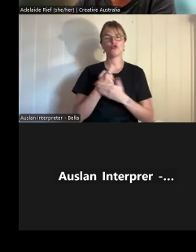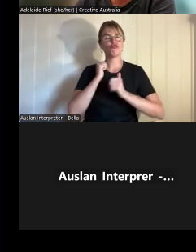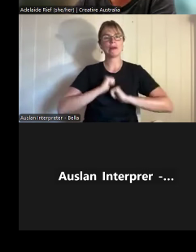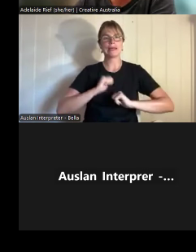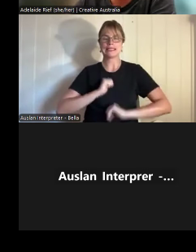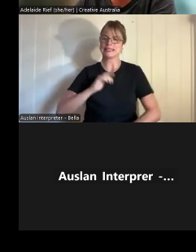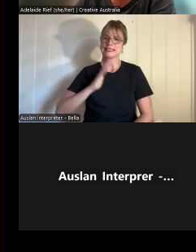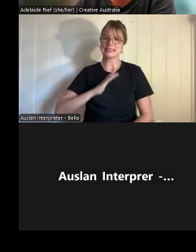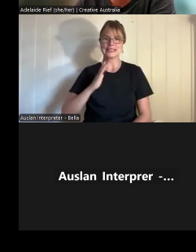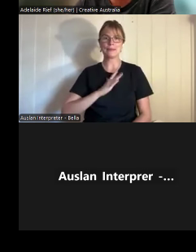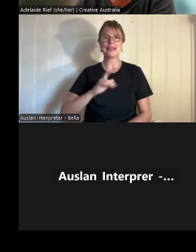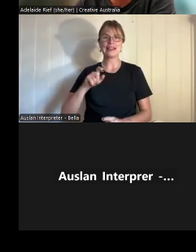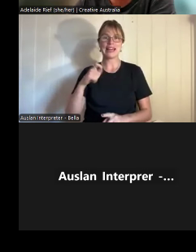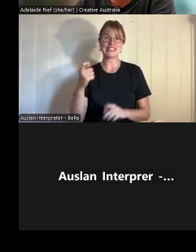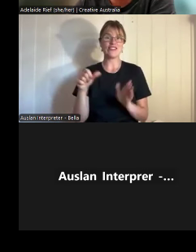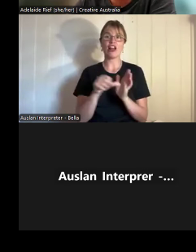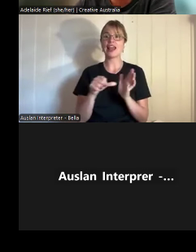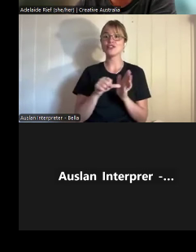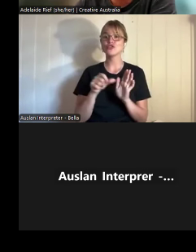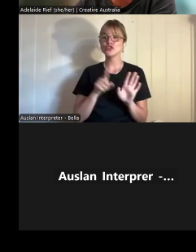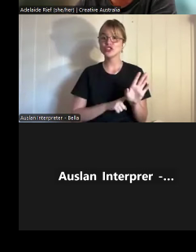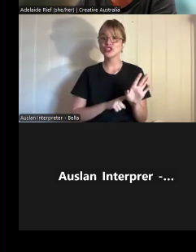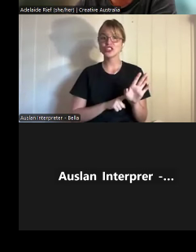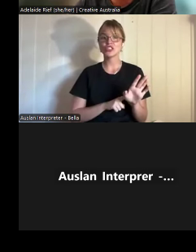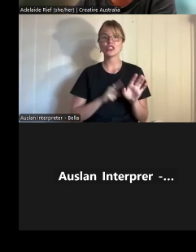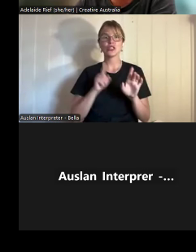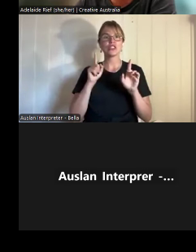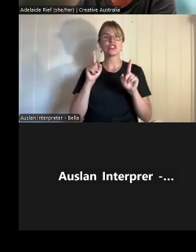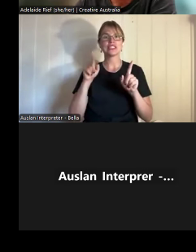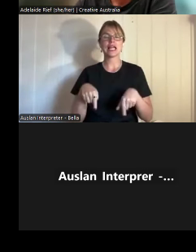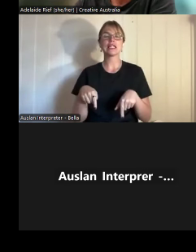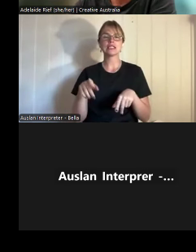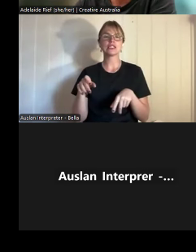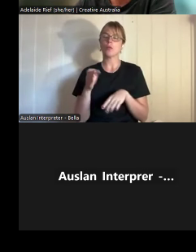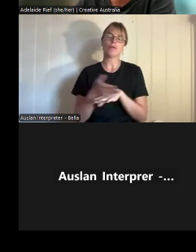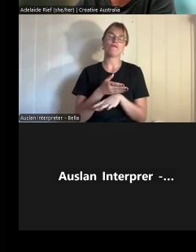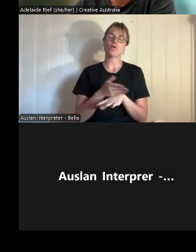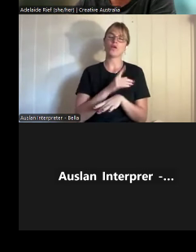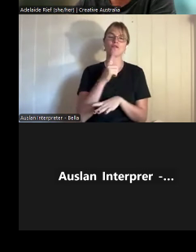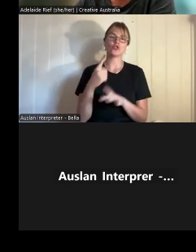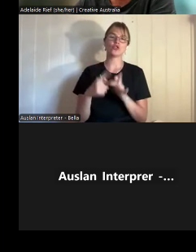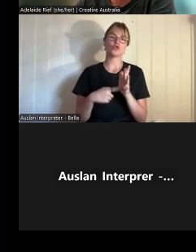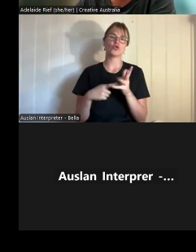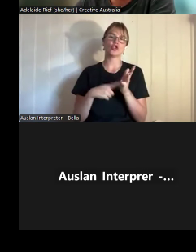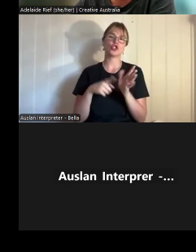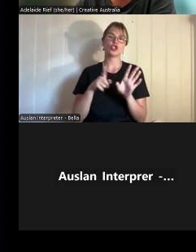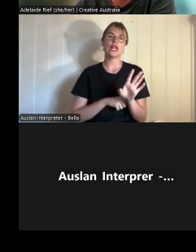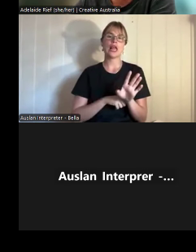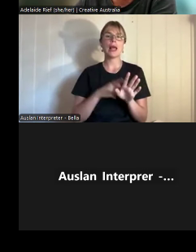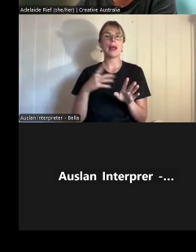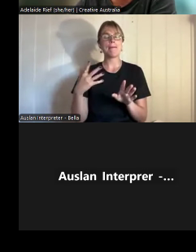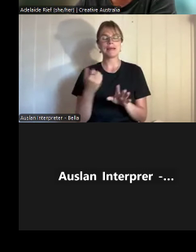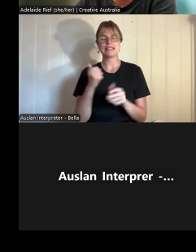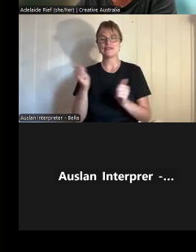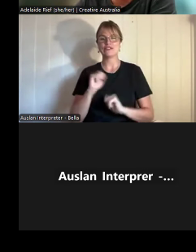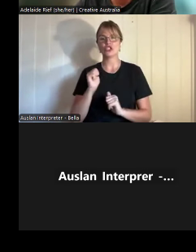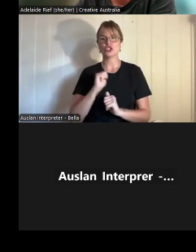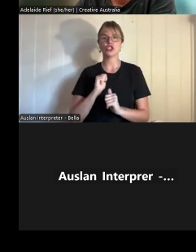the next financial year. So commencing no earlier than 1 July 2025 and must finish by 30th of June